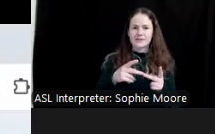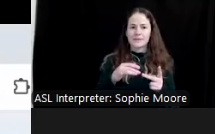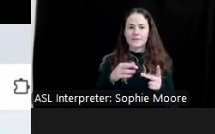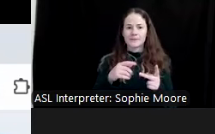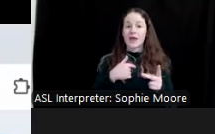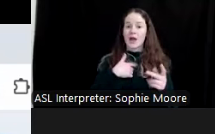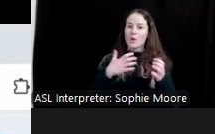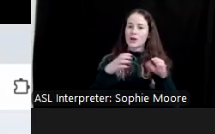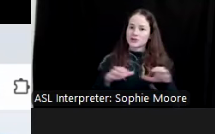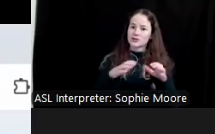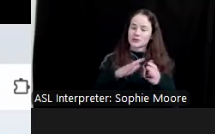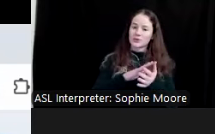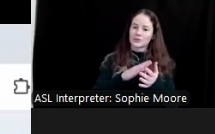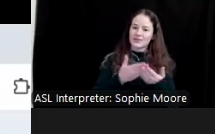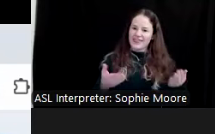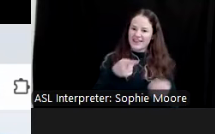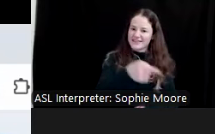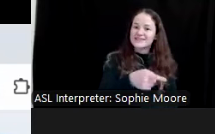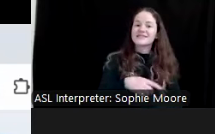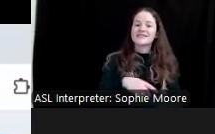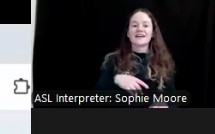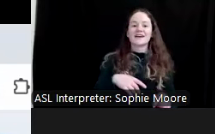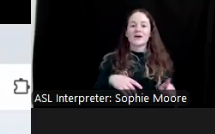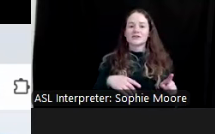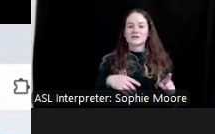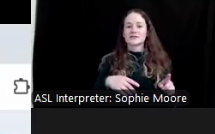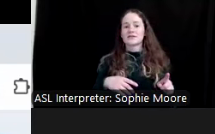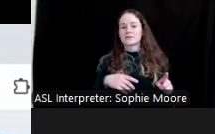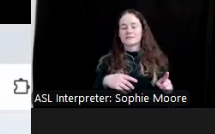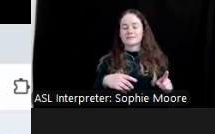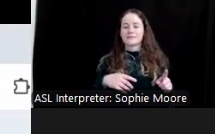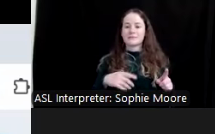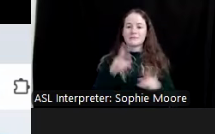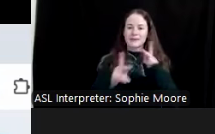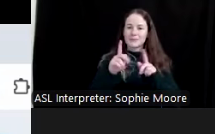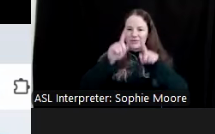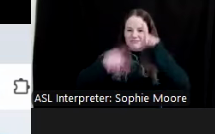camp maybe free of some of the stresses um of other parts of life and maybe it's